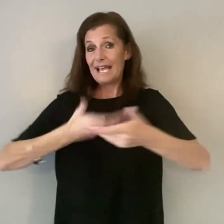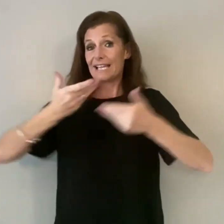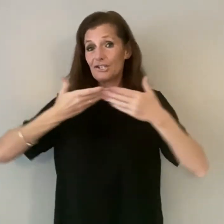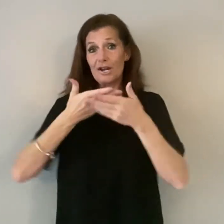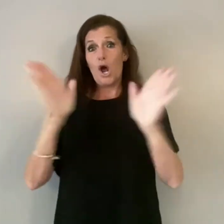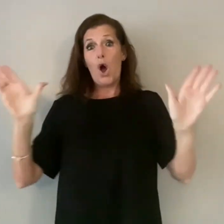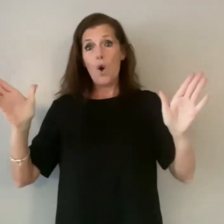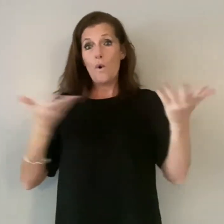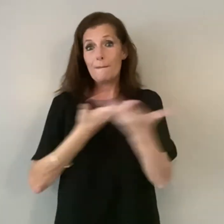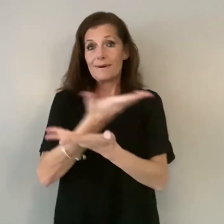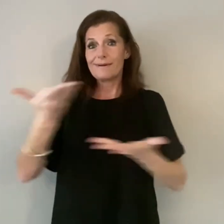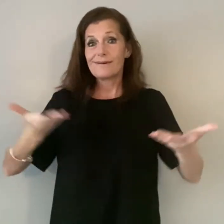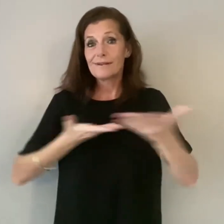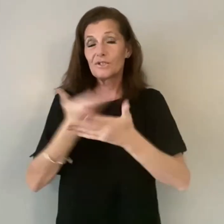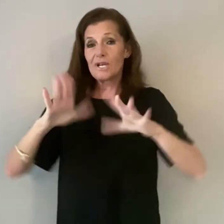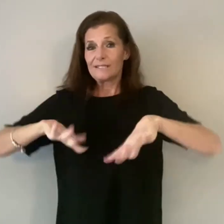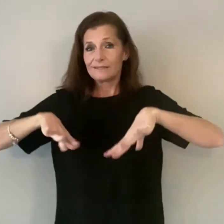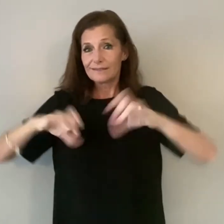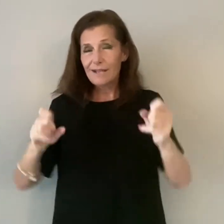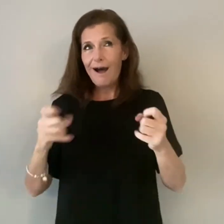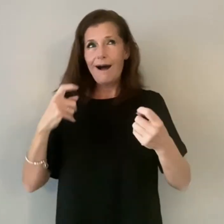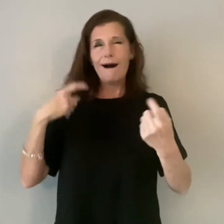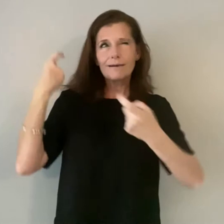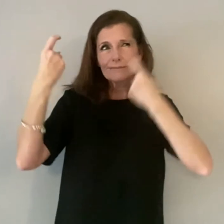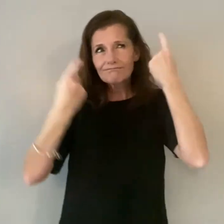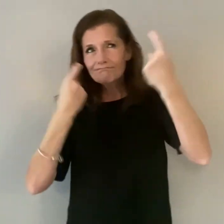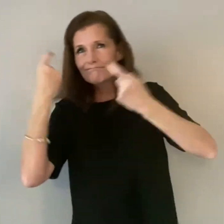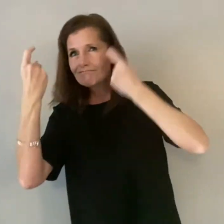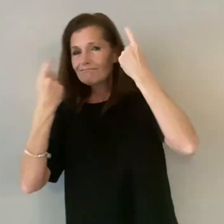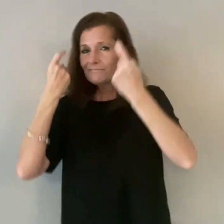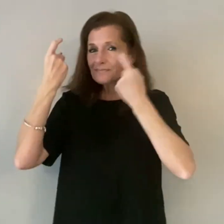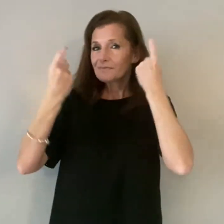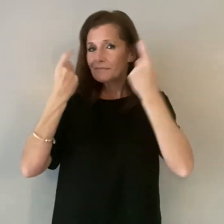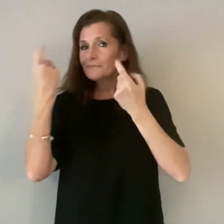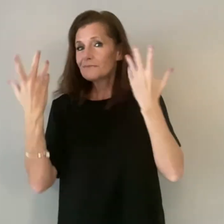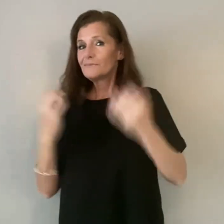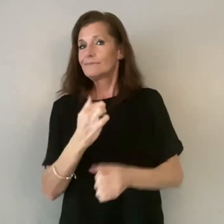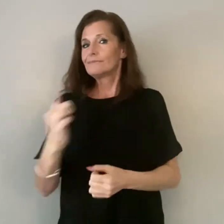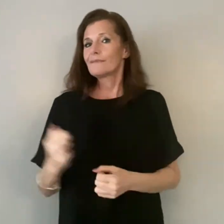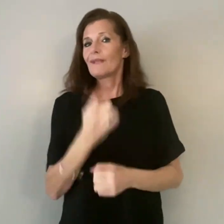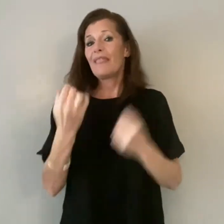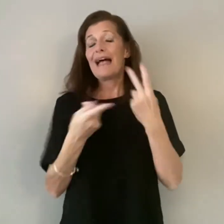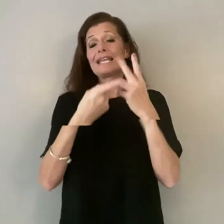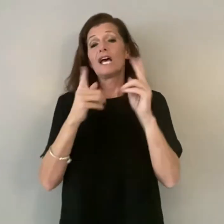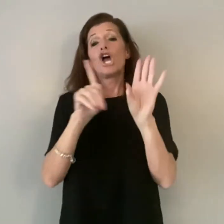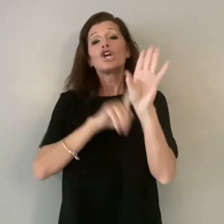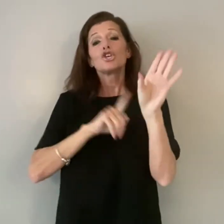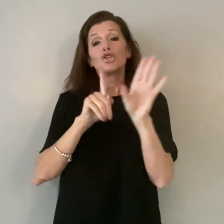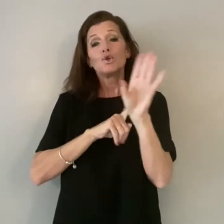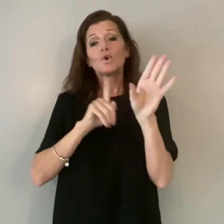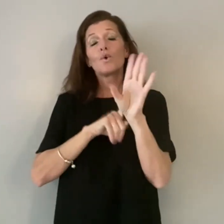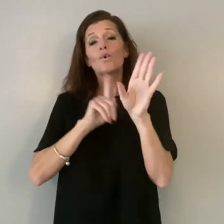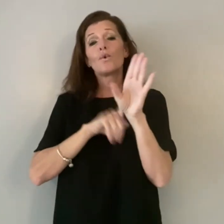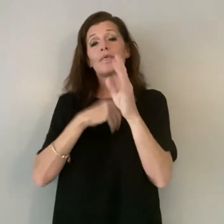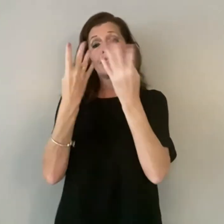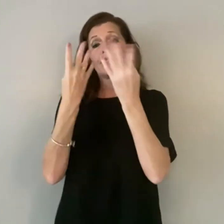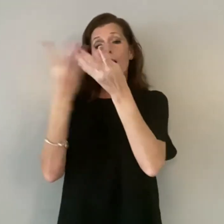in an open space so that we can really start going great. And the other one of the other provocations is from a youth board member of the round house